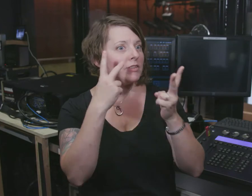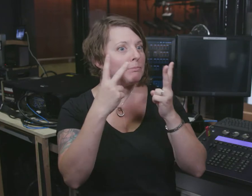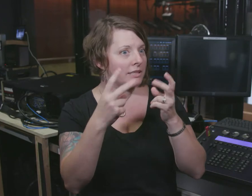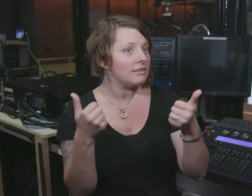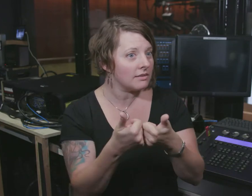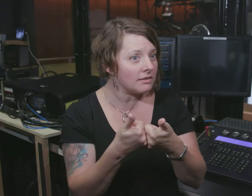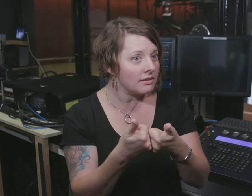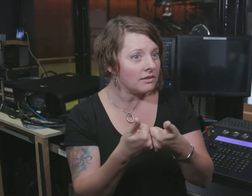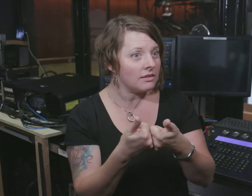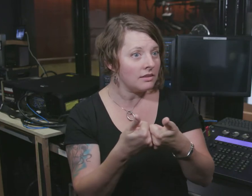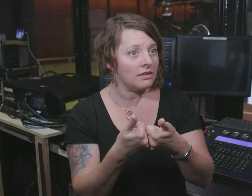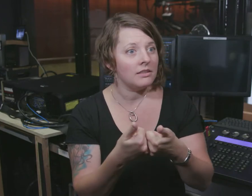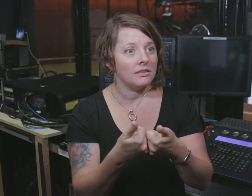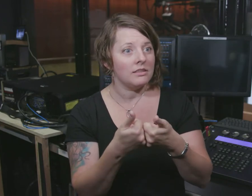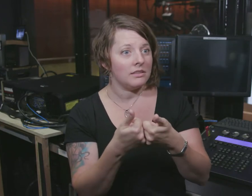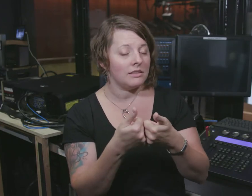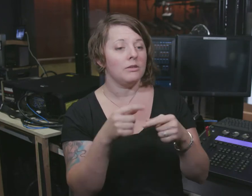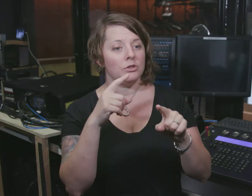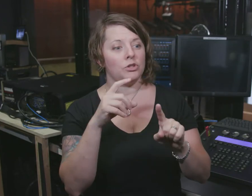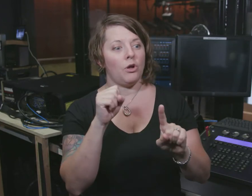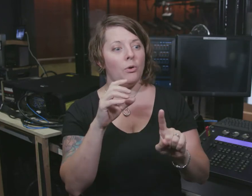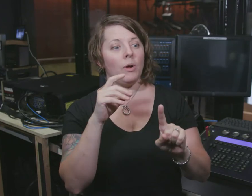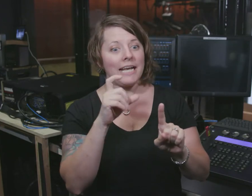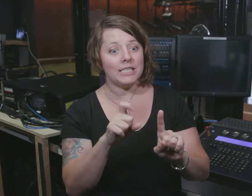But sometimes visibility becomes a challenge, given all that.